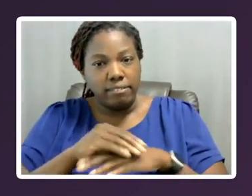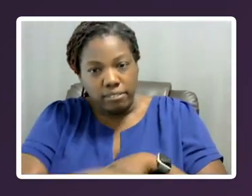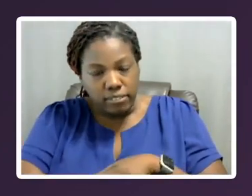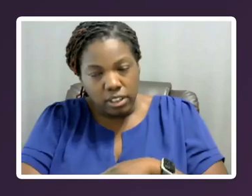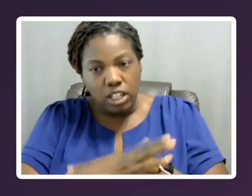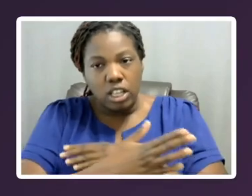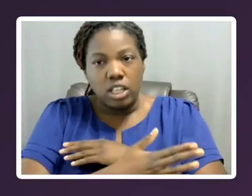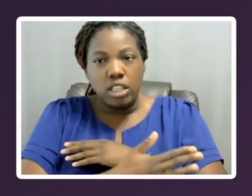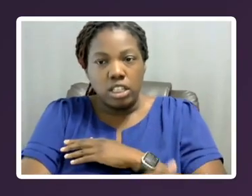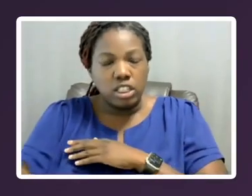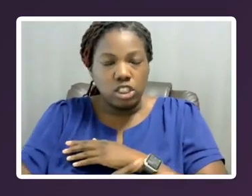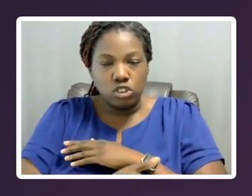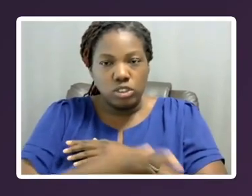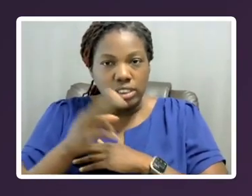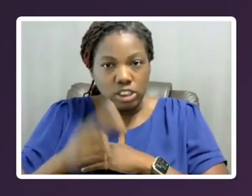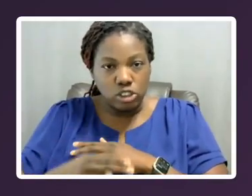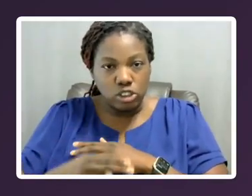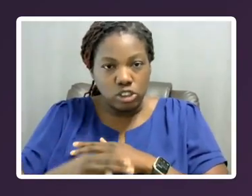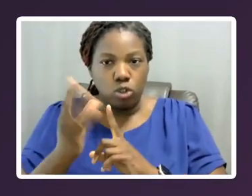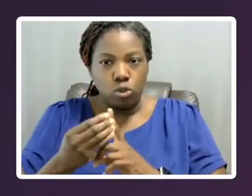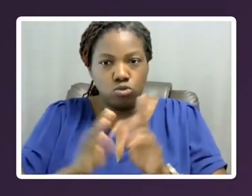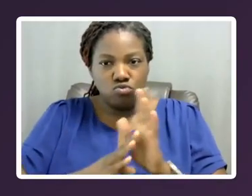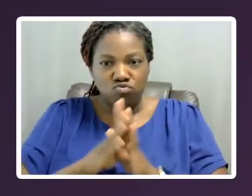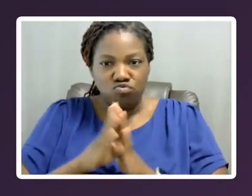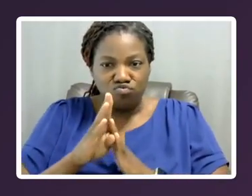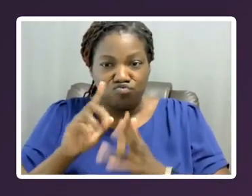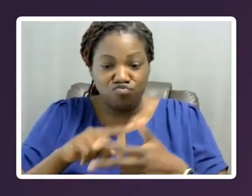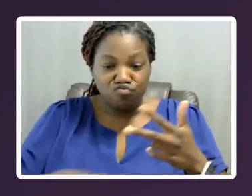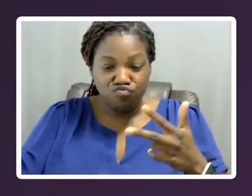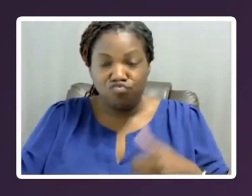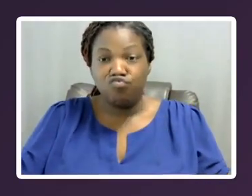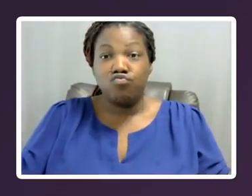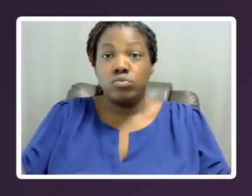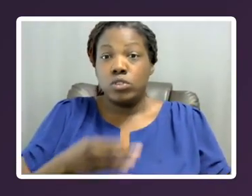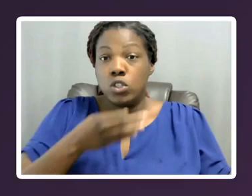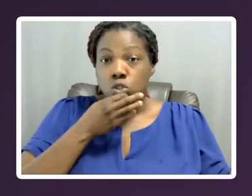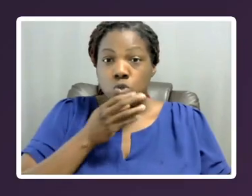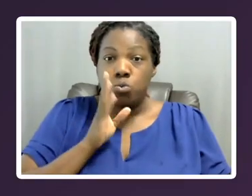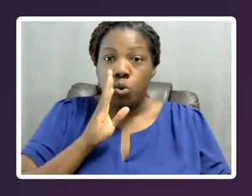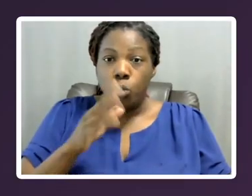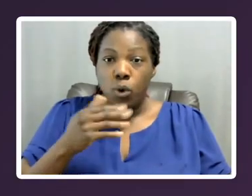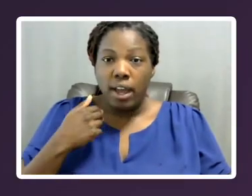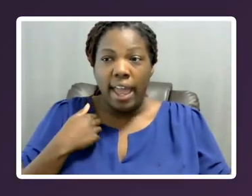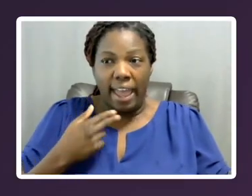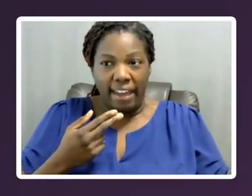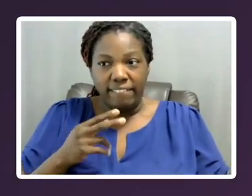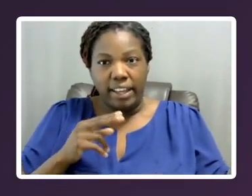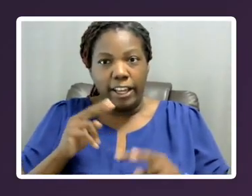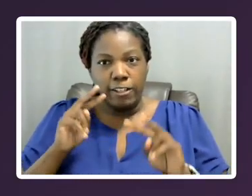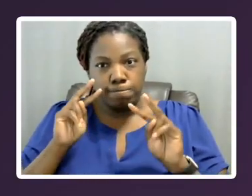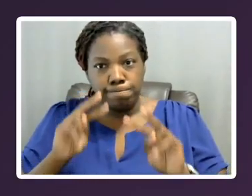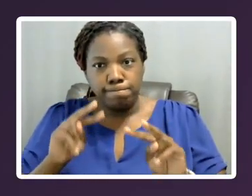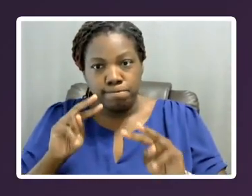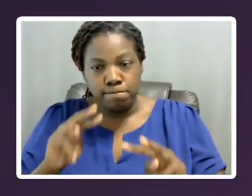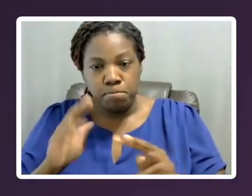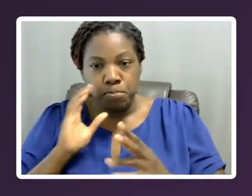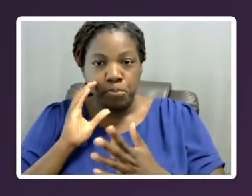and development. And in a second we're going to take a close look at a portrait and see what